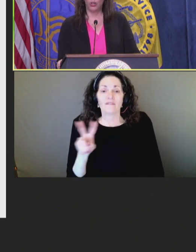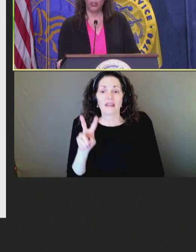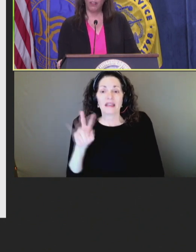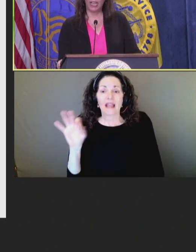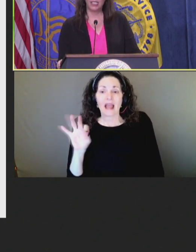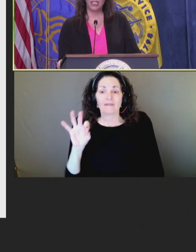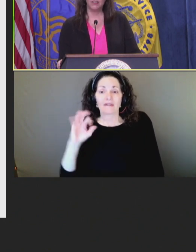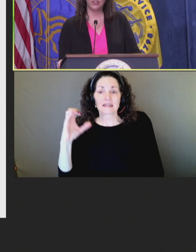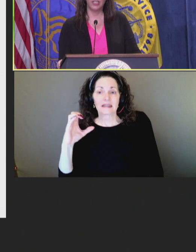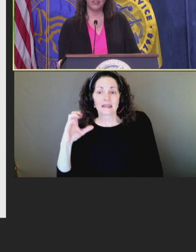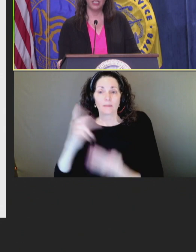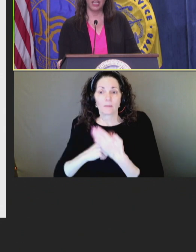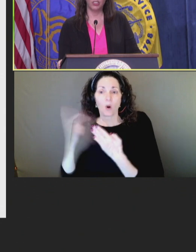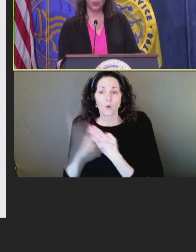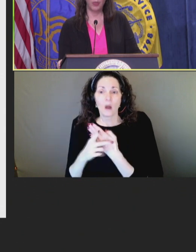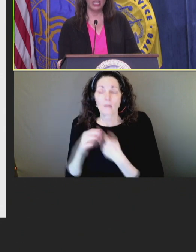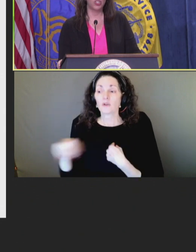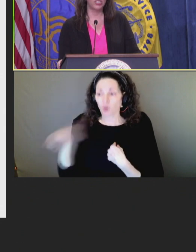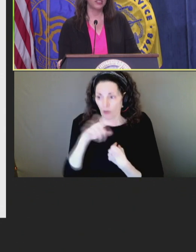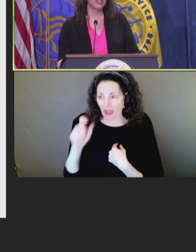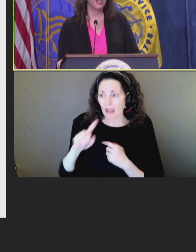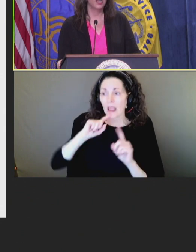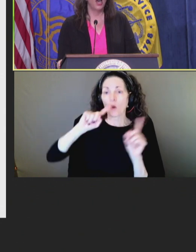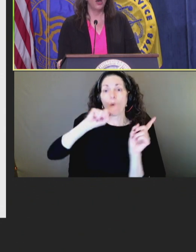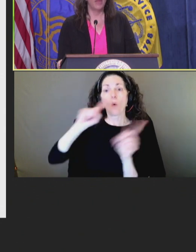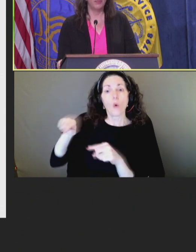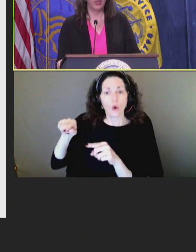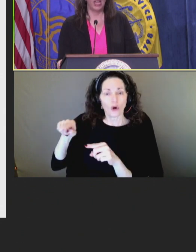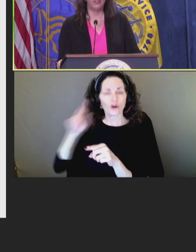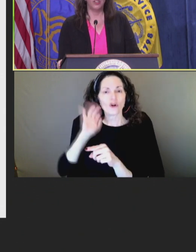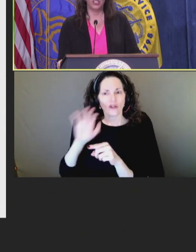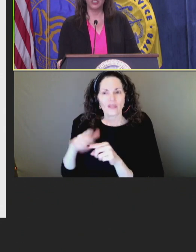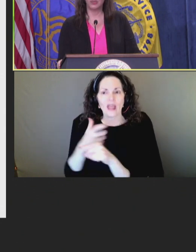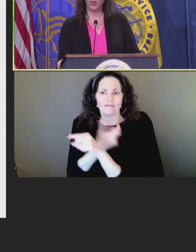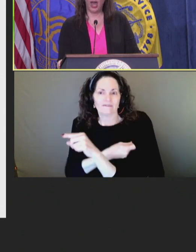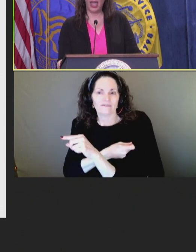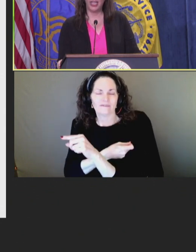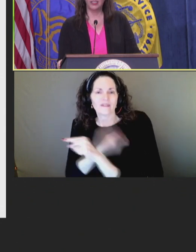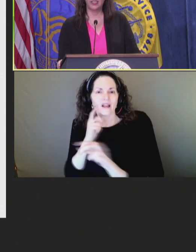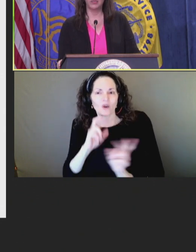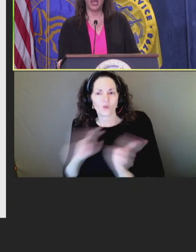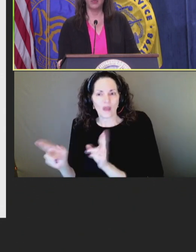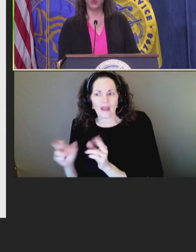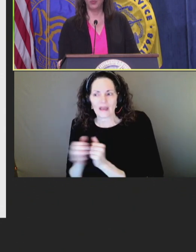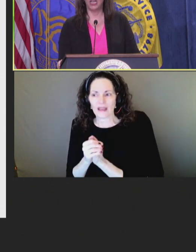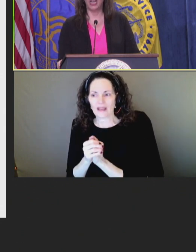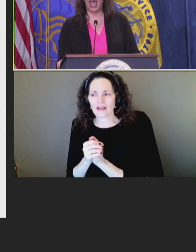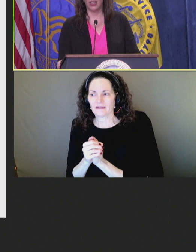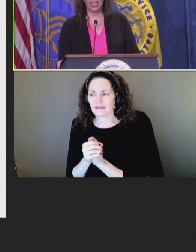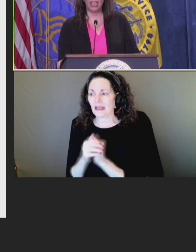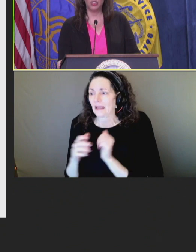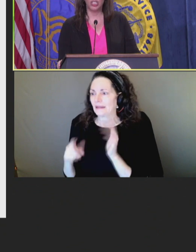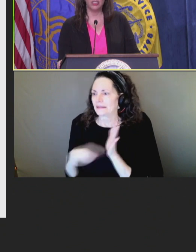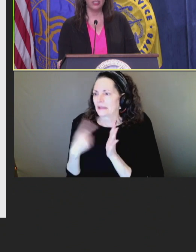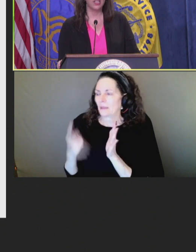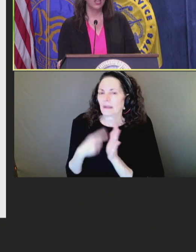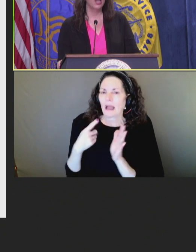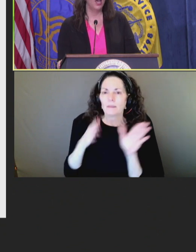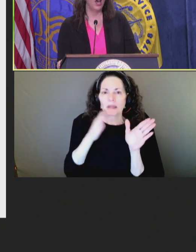the vaccine for VFC-eligible patients and plan for supply. Sometimes, we'll be on allocations.